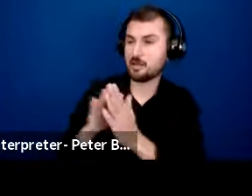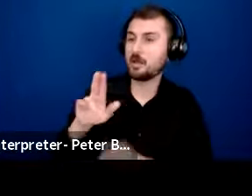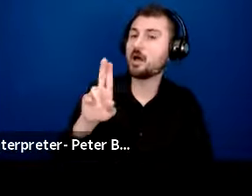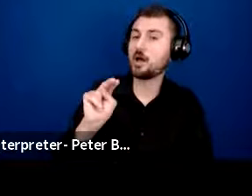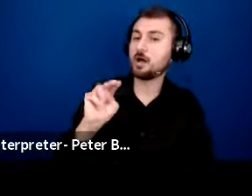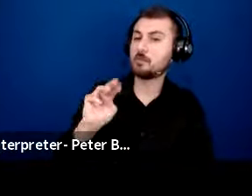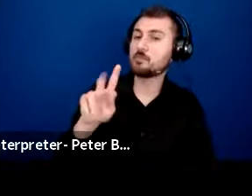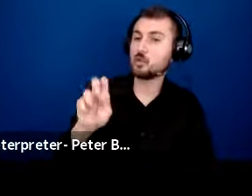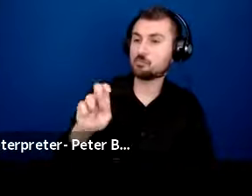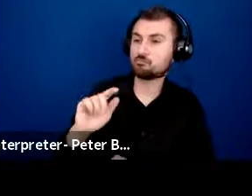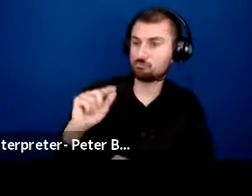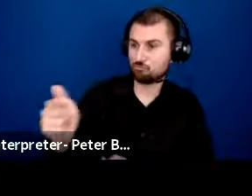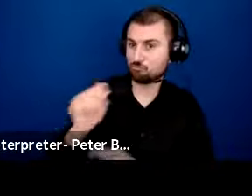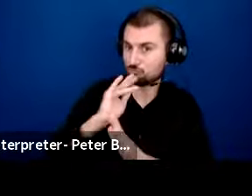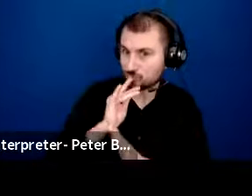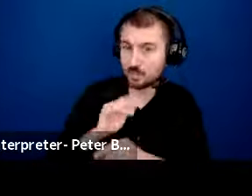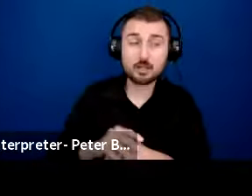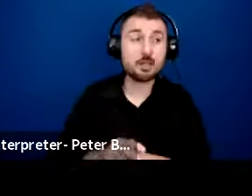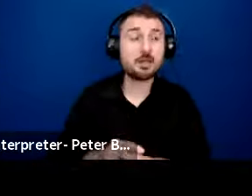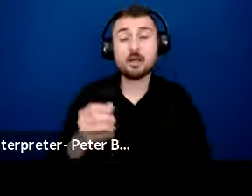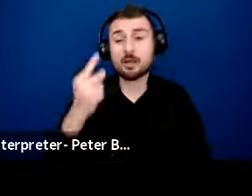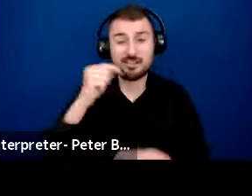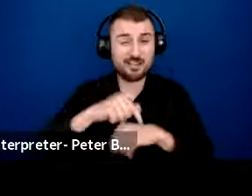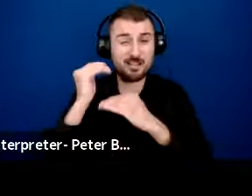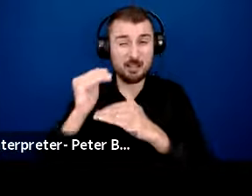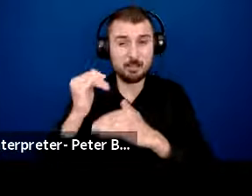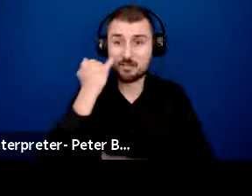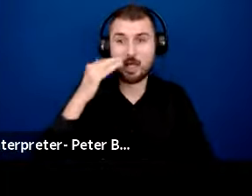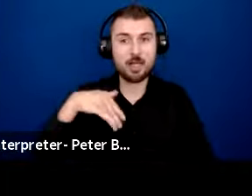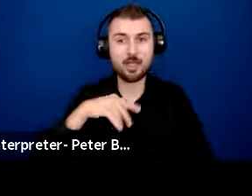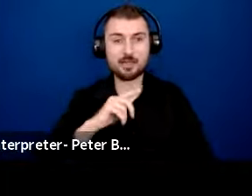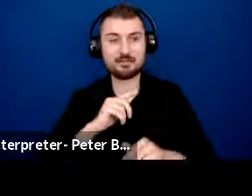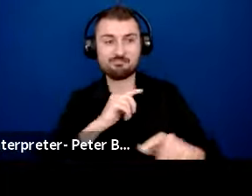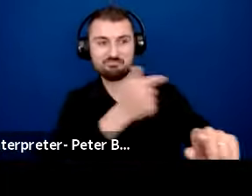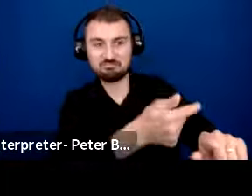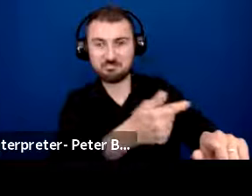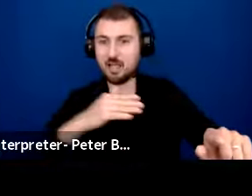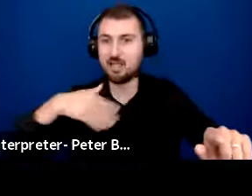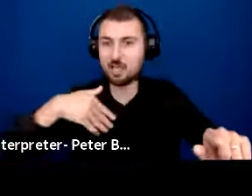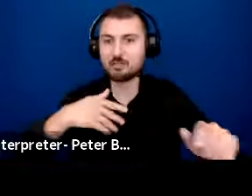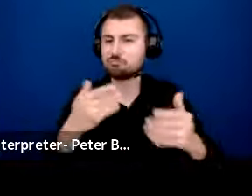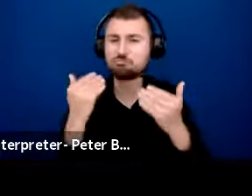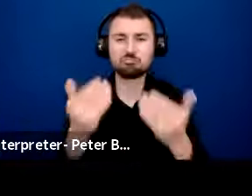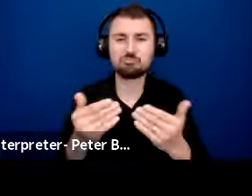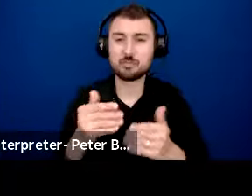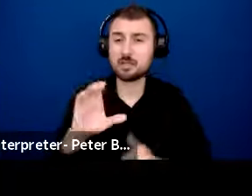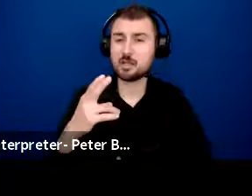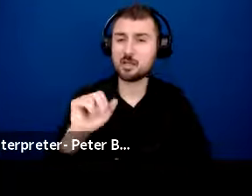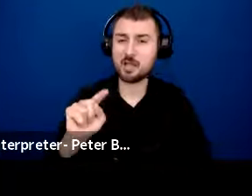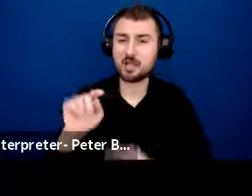I want to know what are some of your engagement strategies or what have you done in Zoom meetings and again if you would like to share just please raise your hand and I'll ask you to unmute yourself.